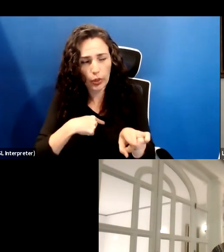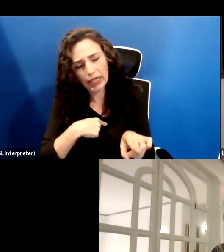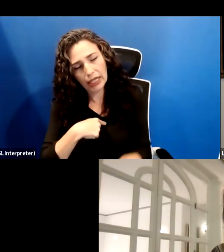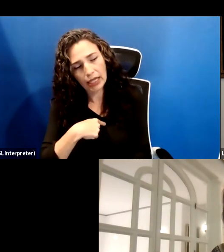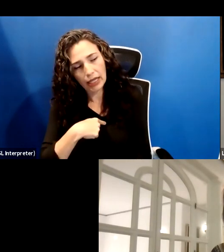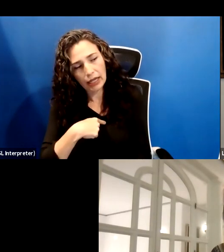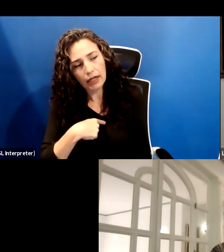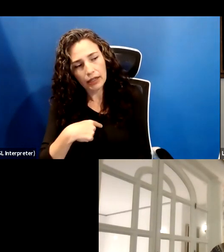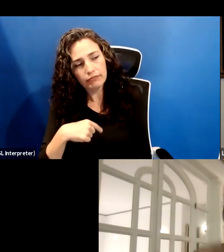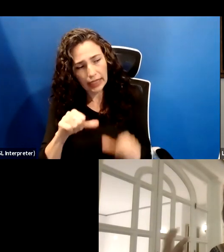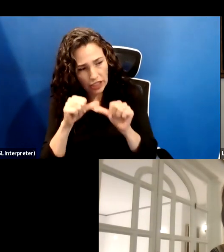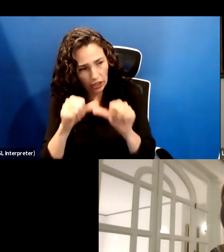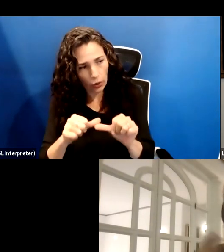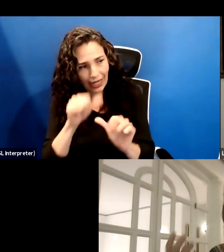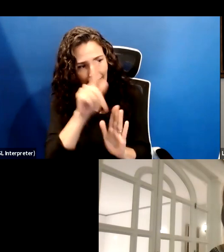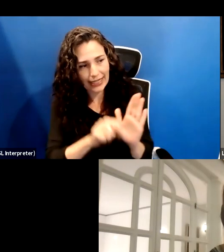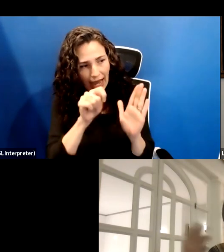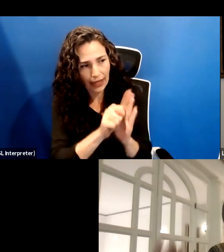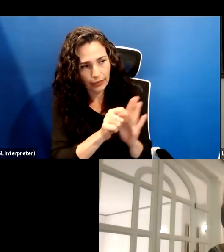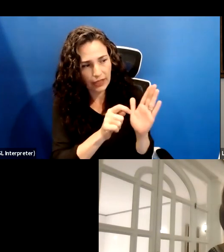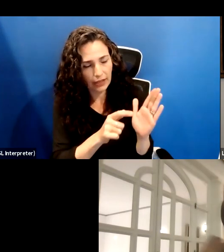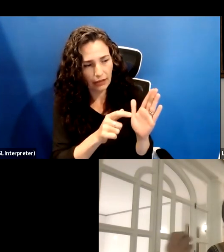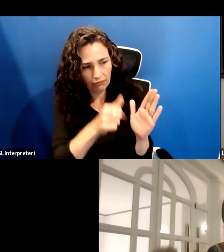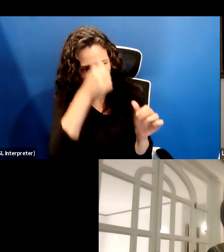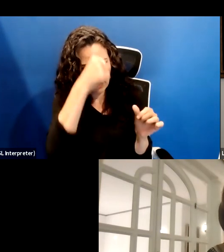in these times where we're all living in our own little bubbles